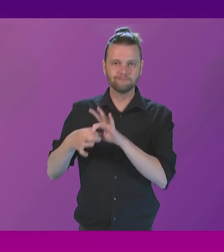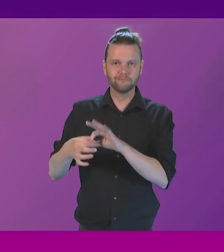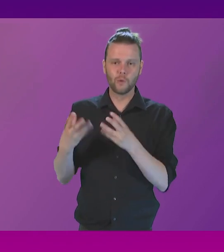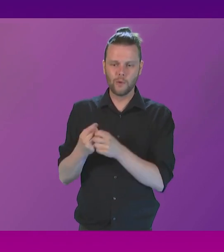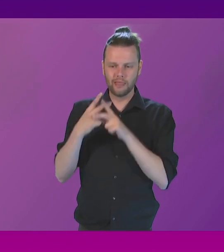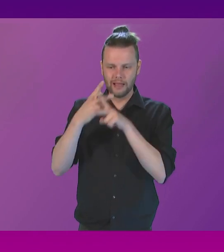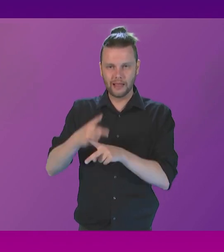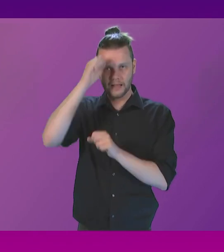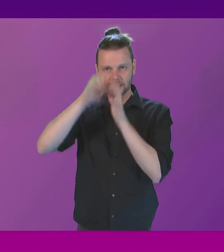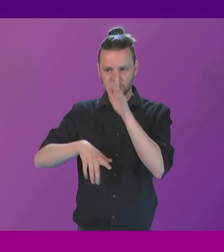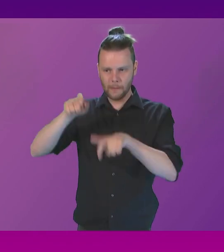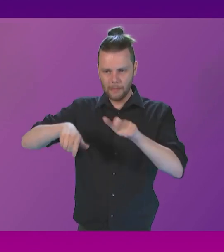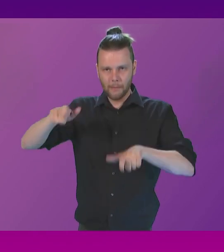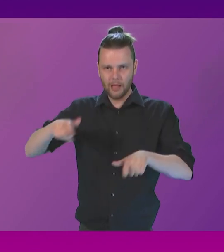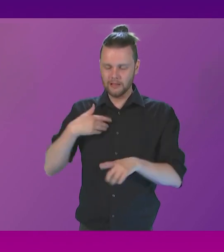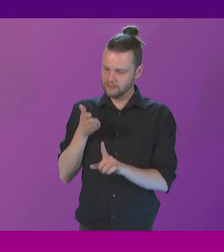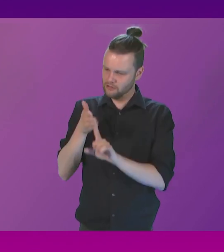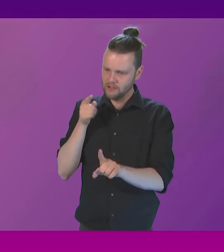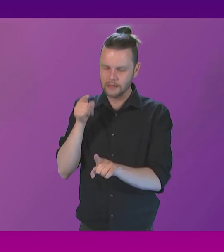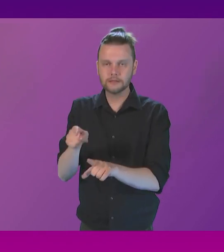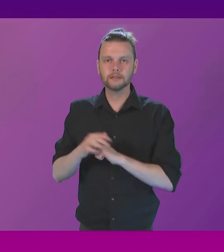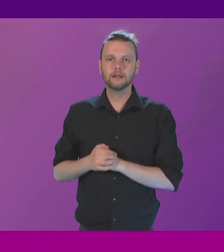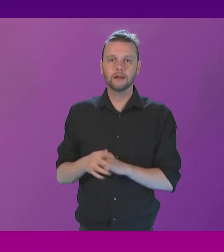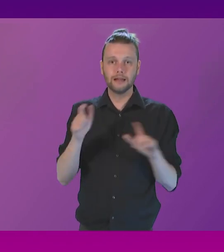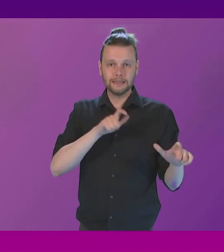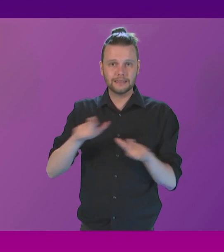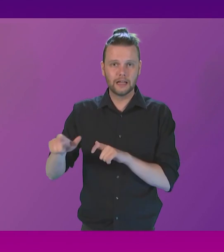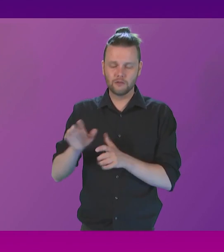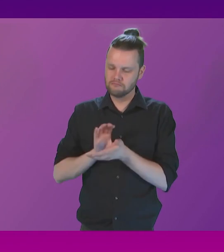care-experienced people directly, and we will continue to invest. I have made